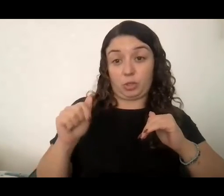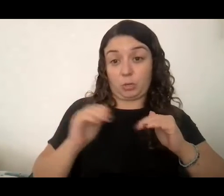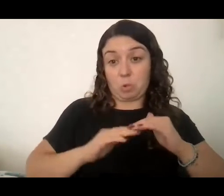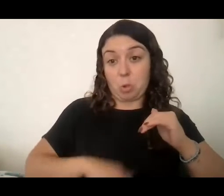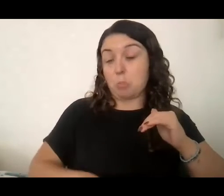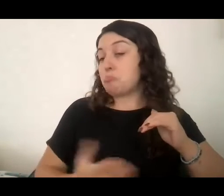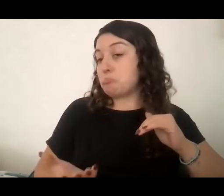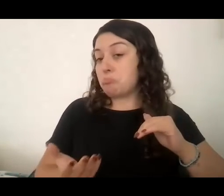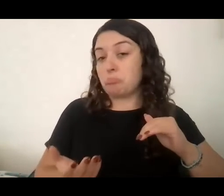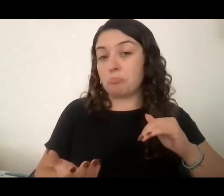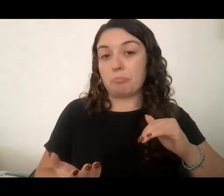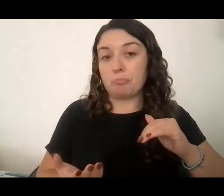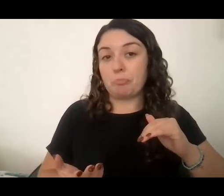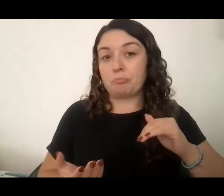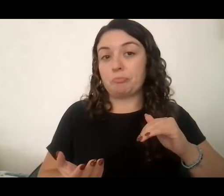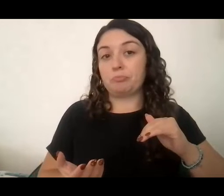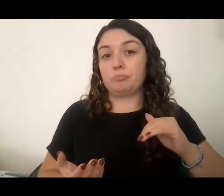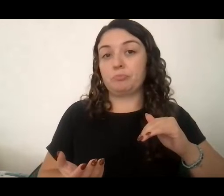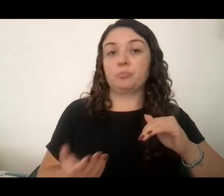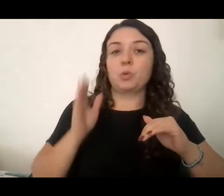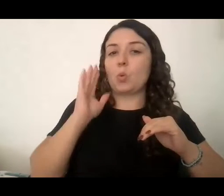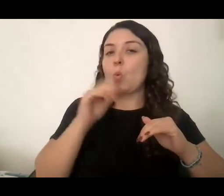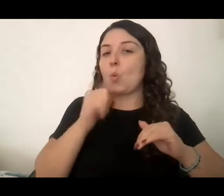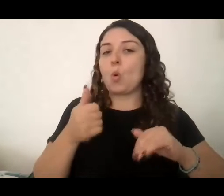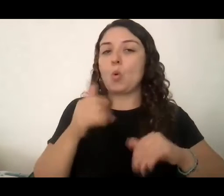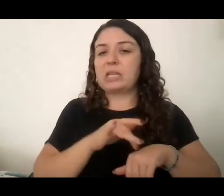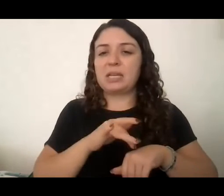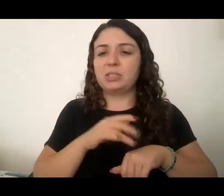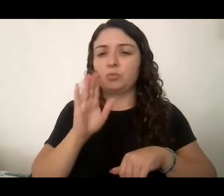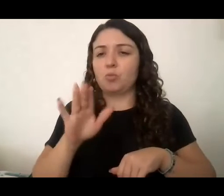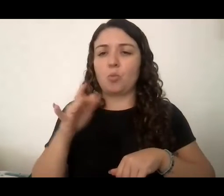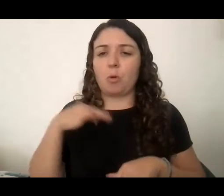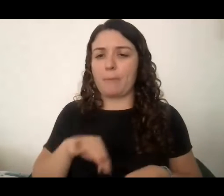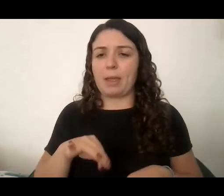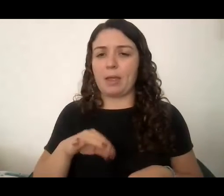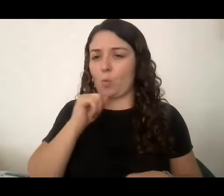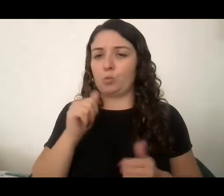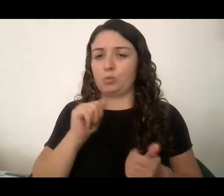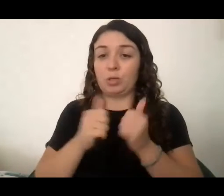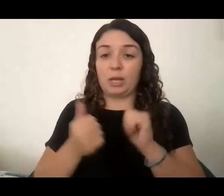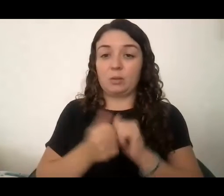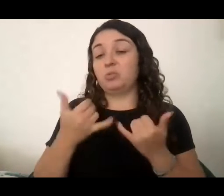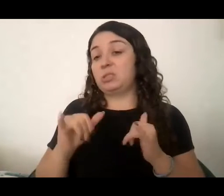it's not in theory going to change anything about your benefit. You are going to report. When you